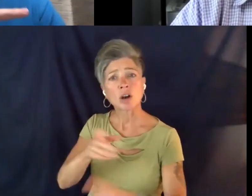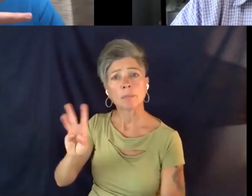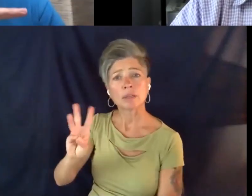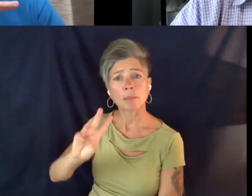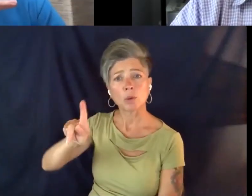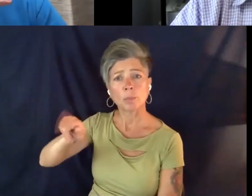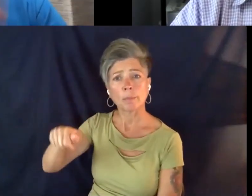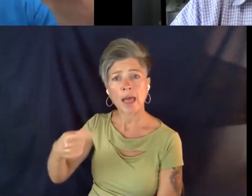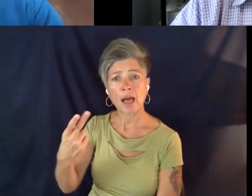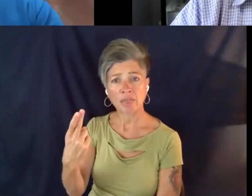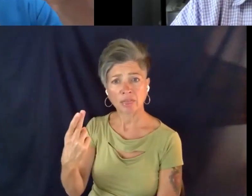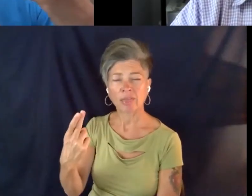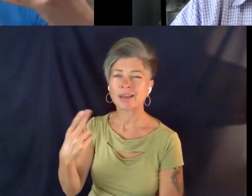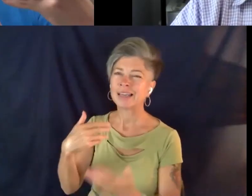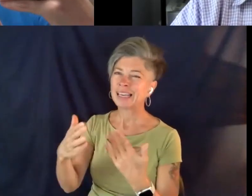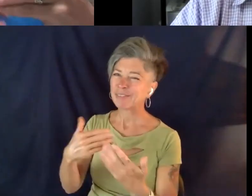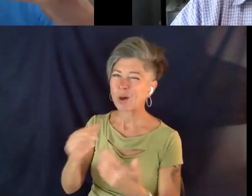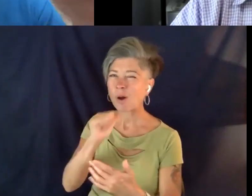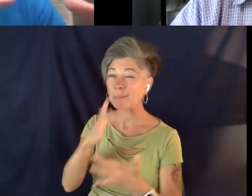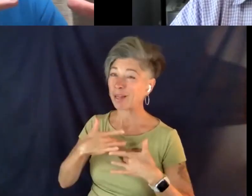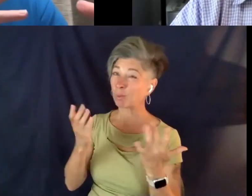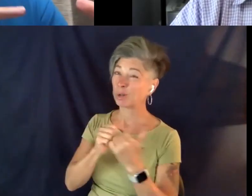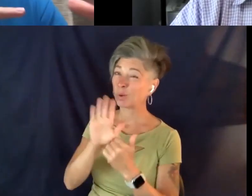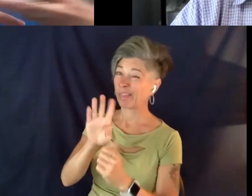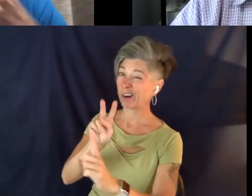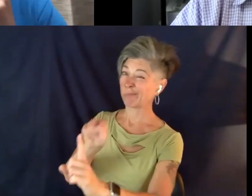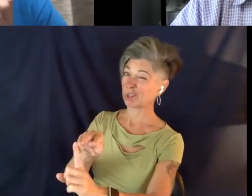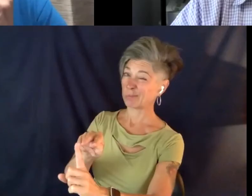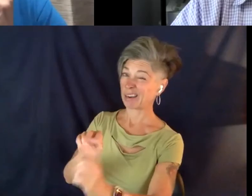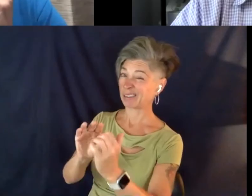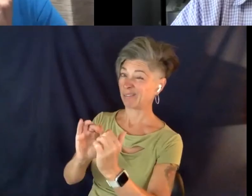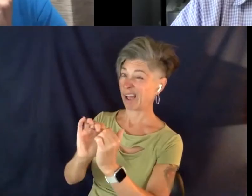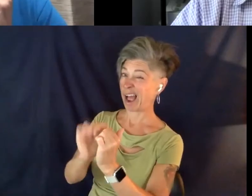about the lens that they look at things, I like the resources that they provide there.